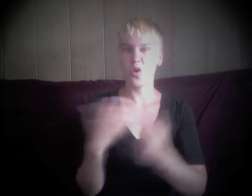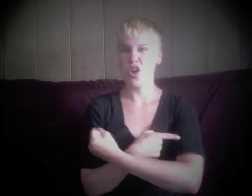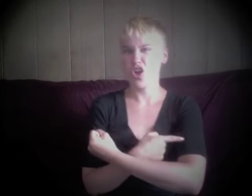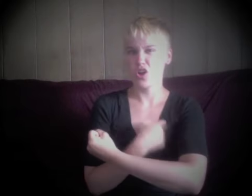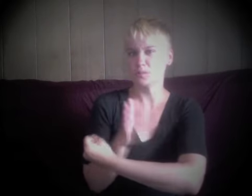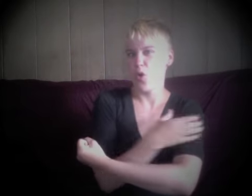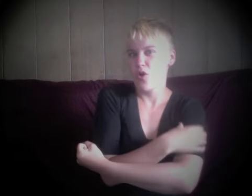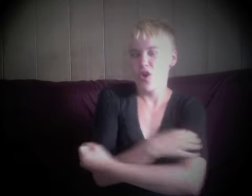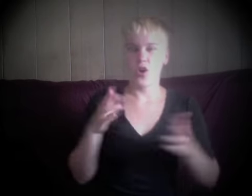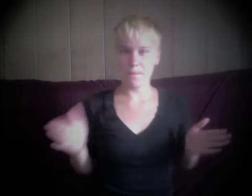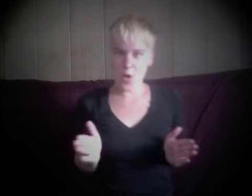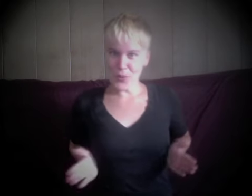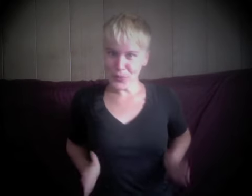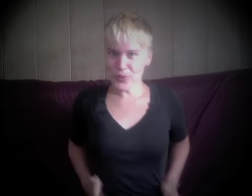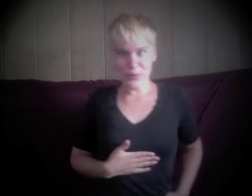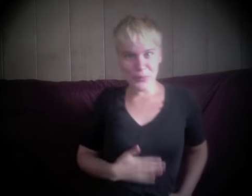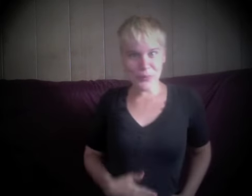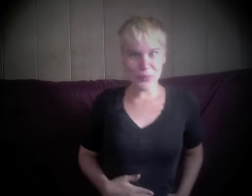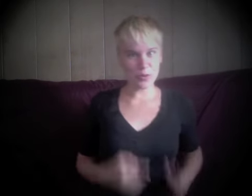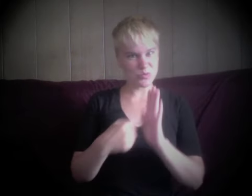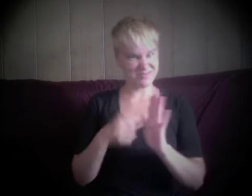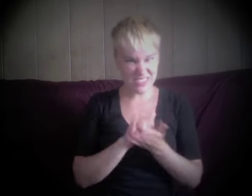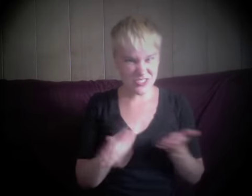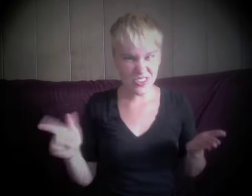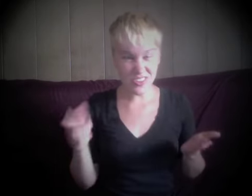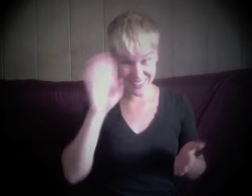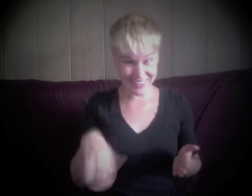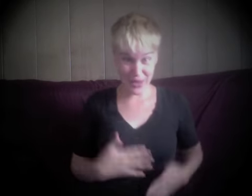What she's looking at is your pride of how your arms are smaller, your belly flatter, your legs thinner.